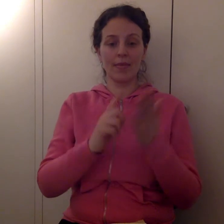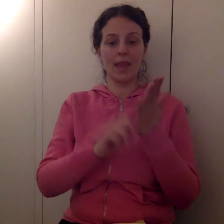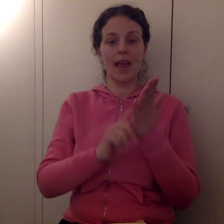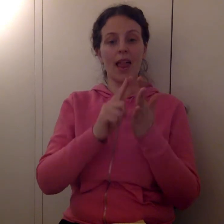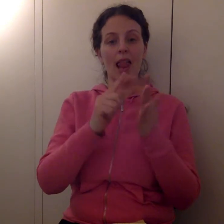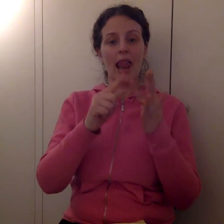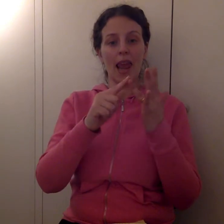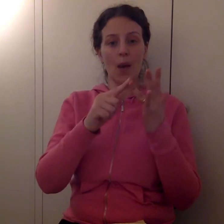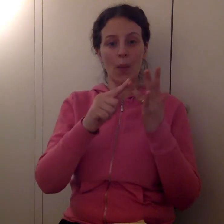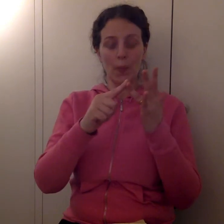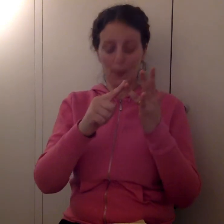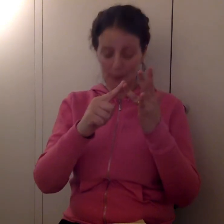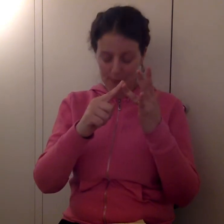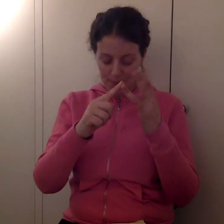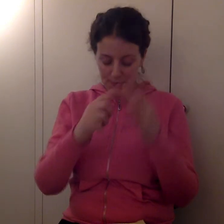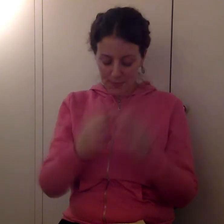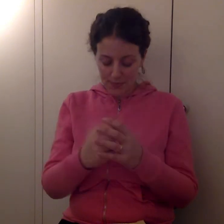LEO